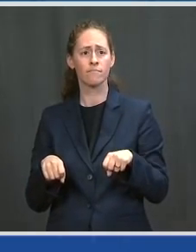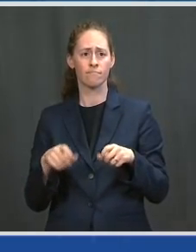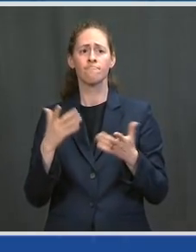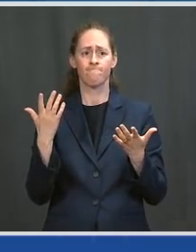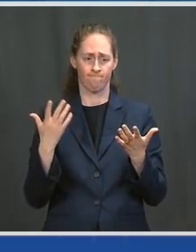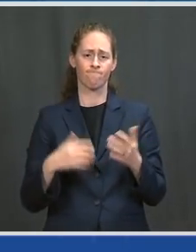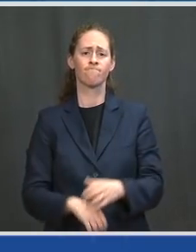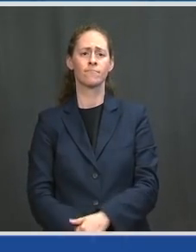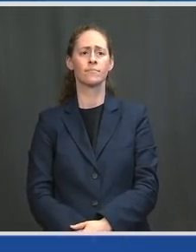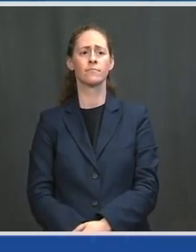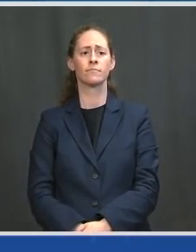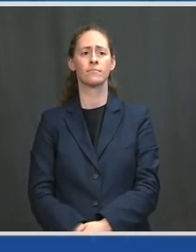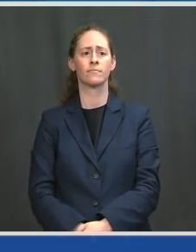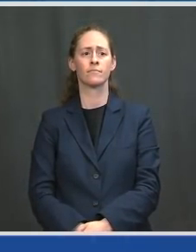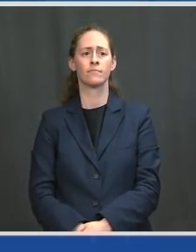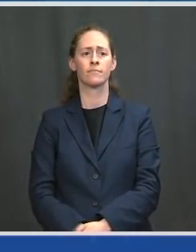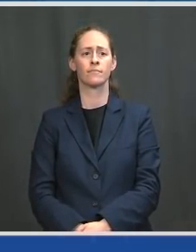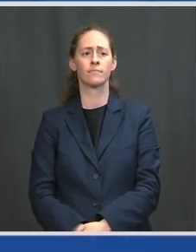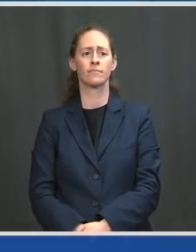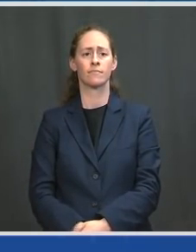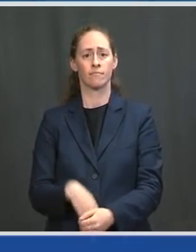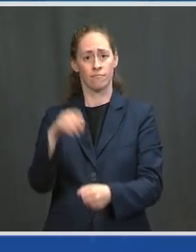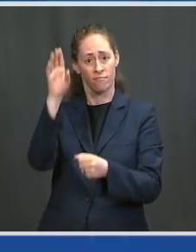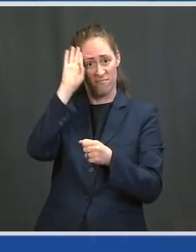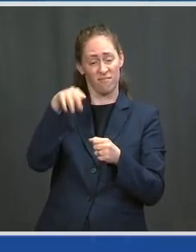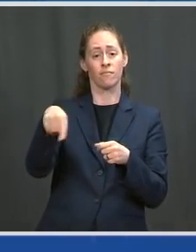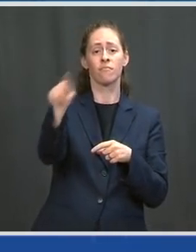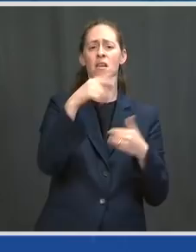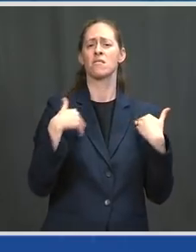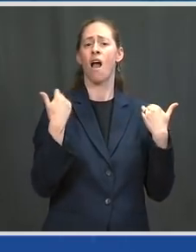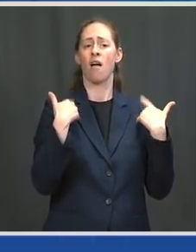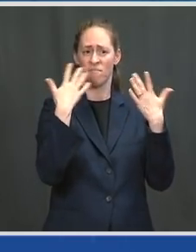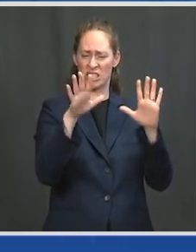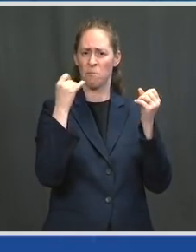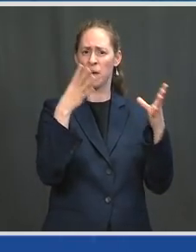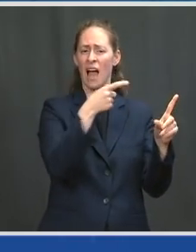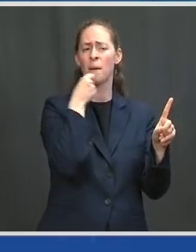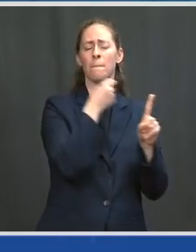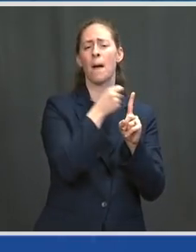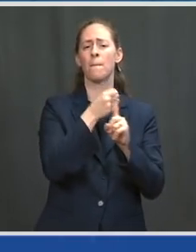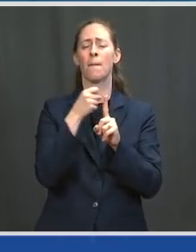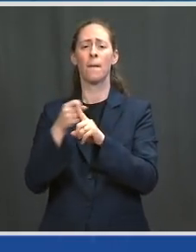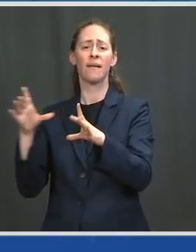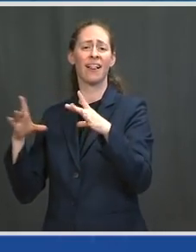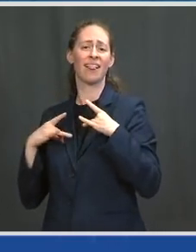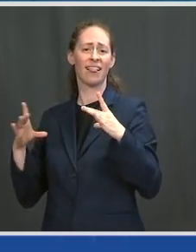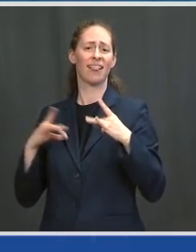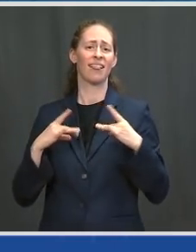And teenagers can spread it to their friends, to their siblings, to their parents, and to their grandparents.